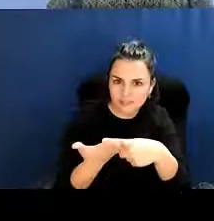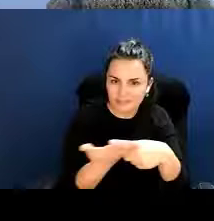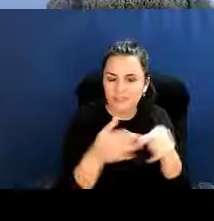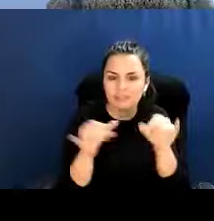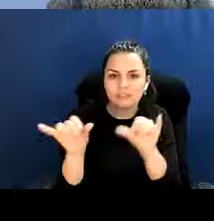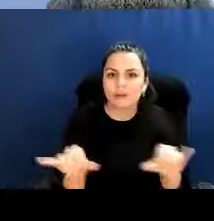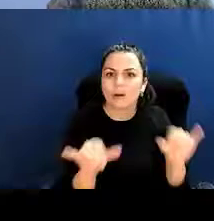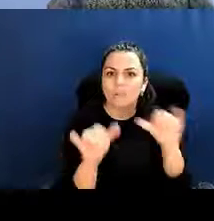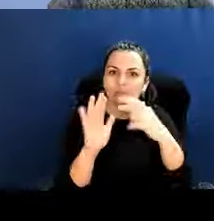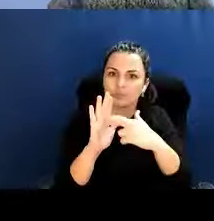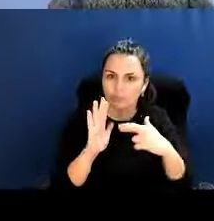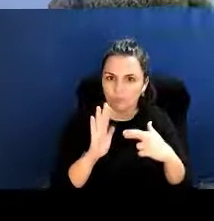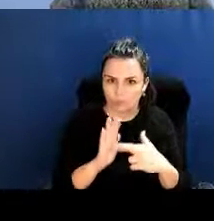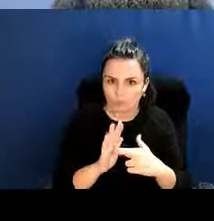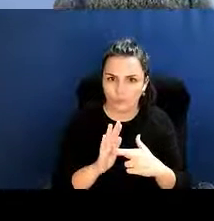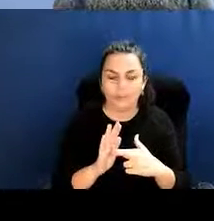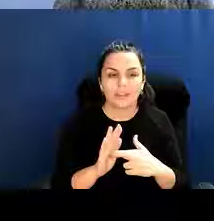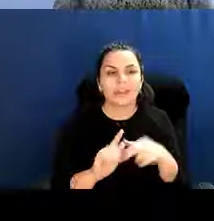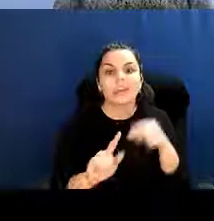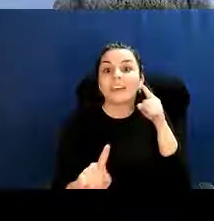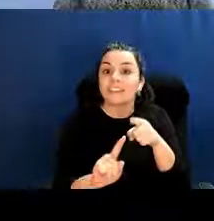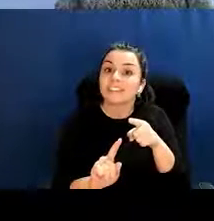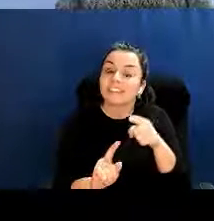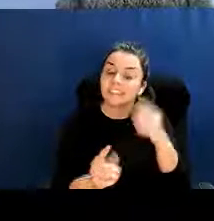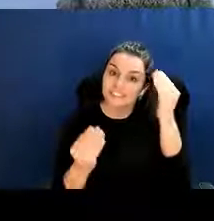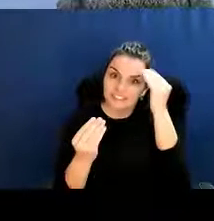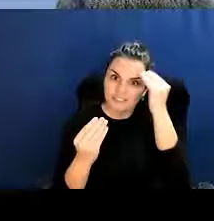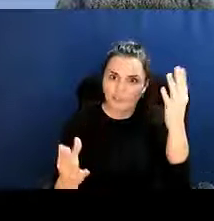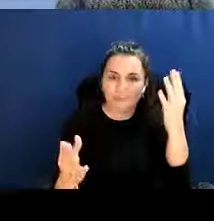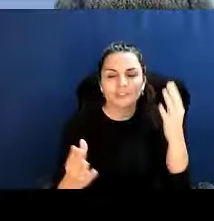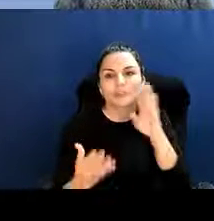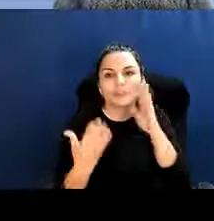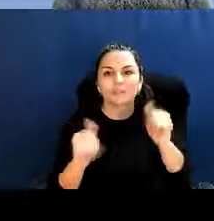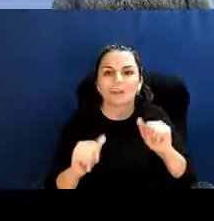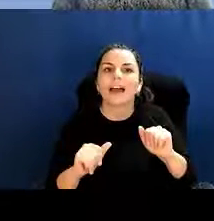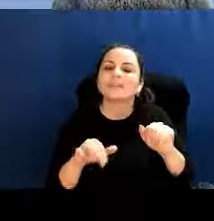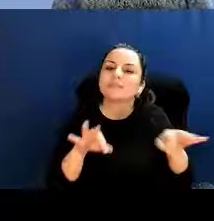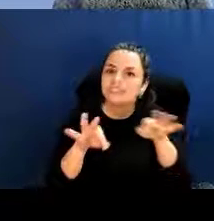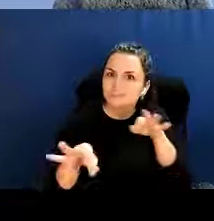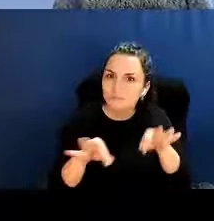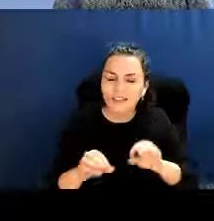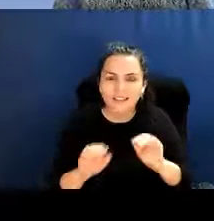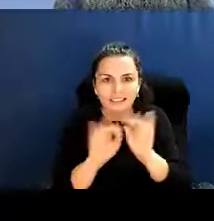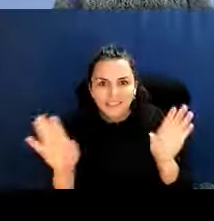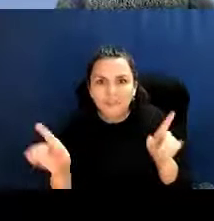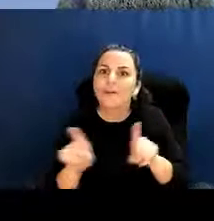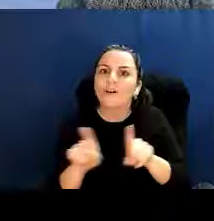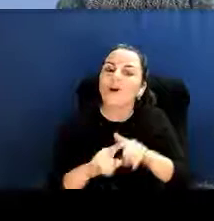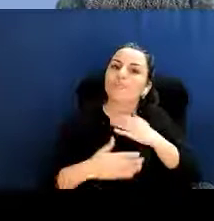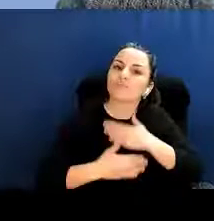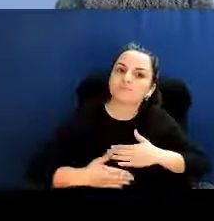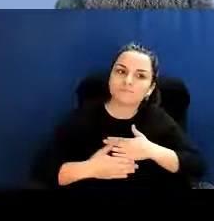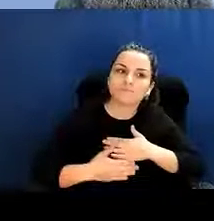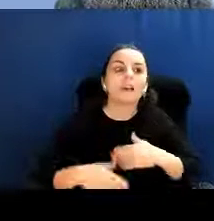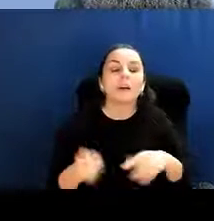I'll try to make this session as interesting for you as possible. To start with, just to remind you, the opinions expressed here are not ...